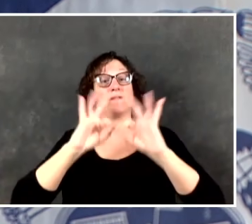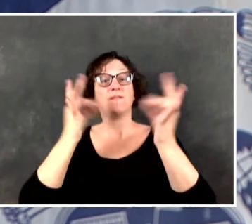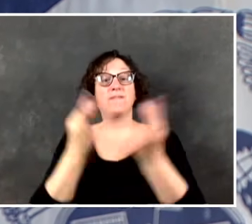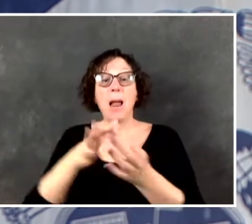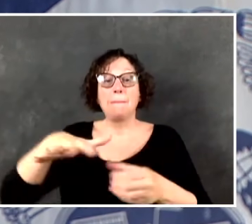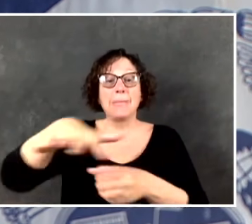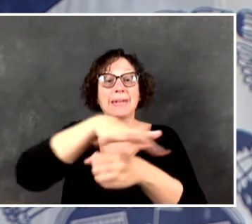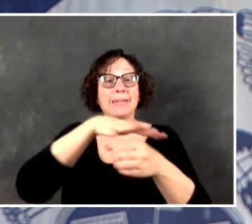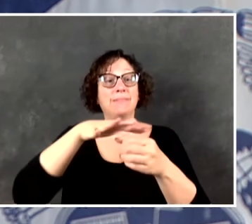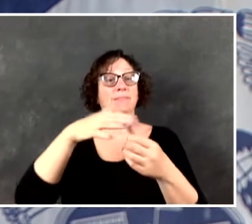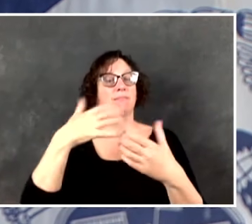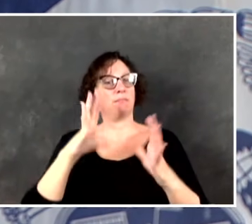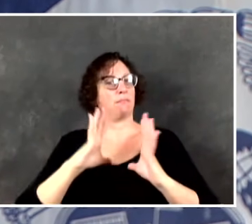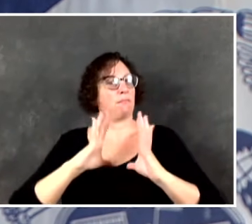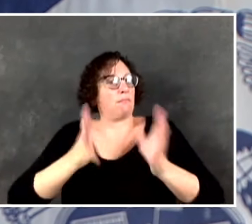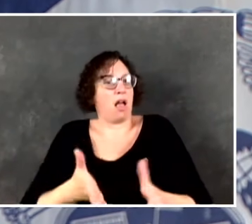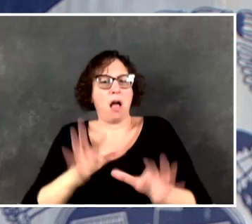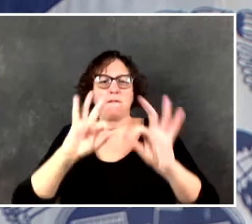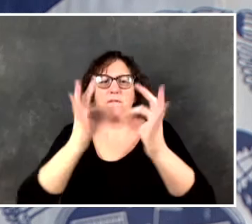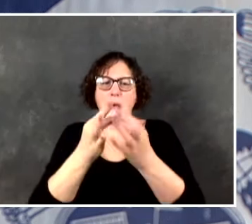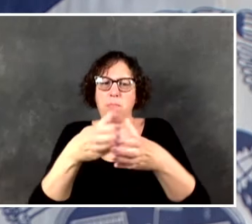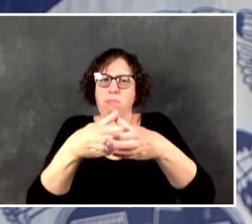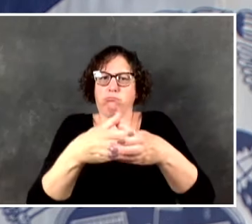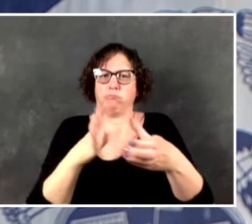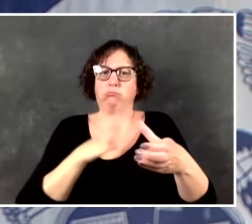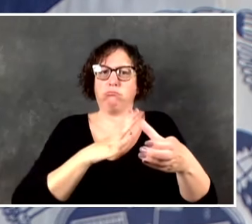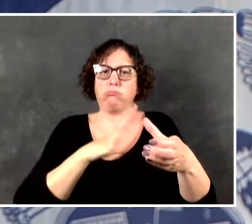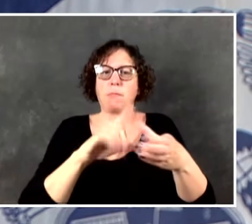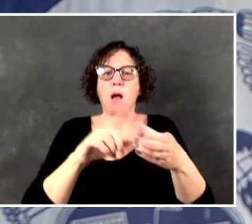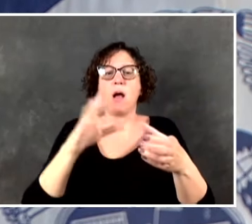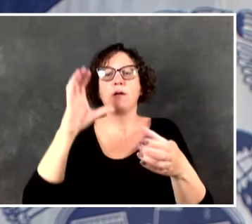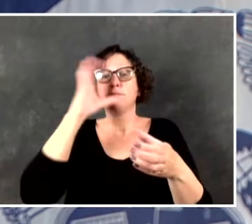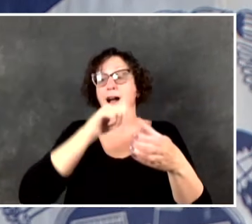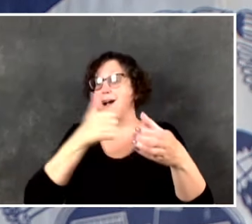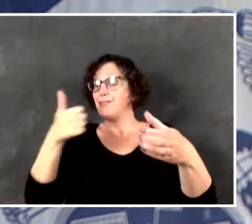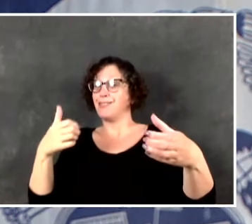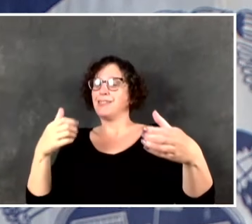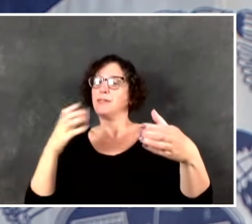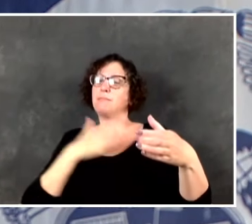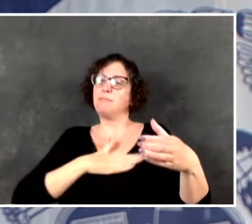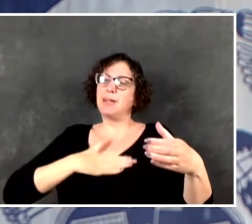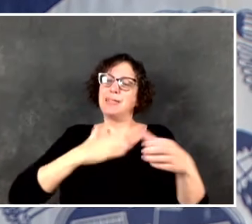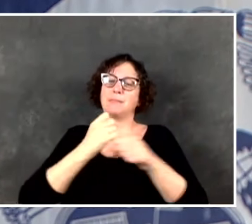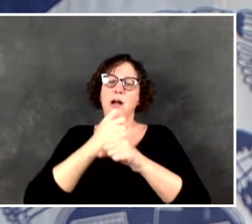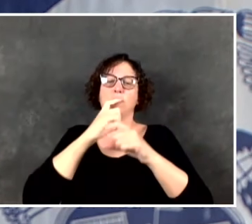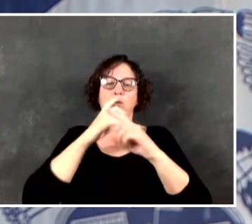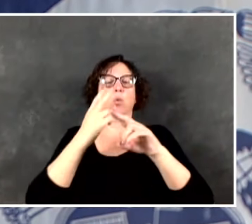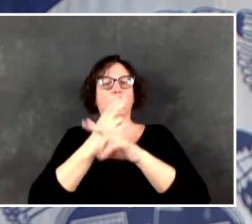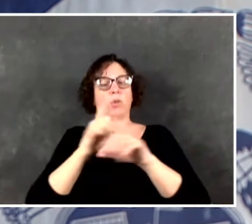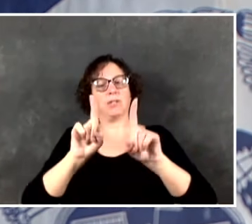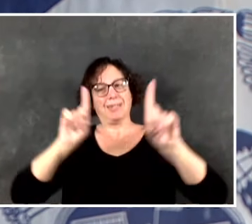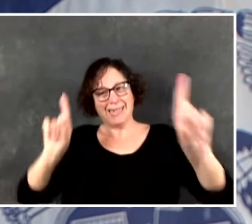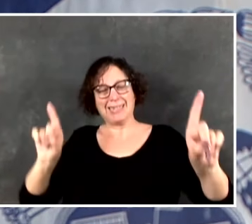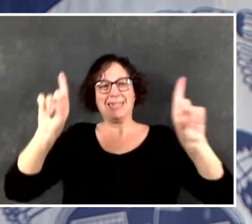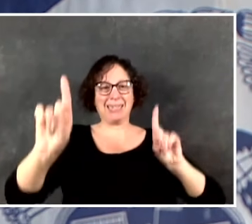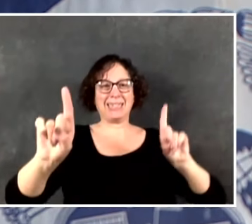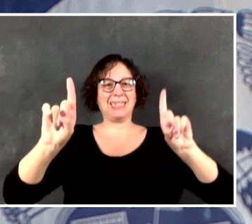SOCIAL IDSTANCING. AND OTHER FOLKS KIMANG A GOOD EFFORT TO SOCIAL DISTANCE THE MAX MOAUN TOF POSSIBLE.